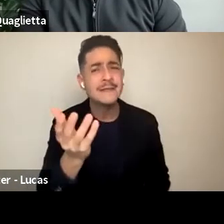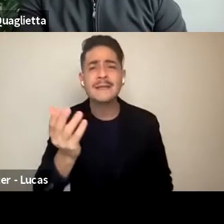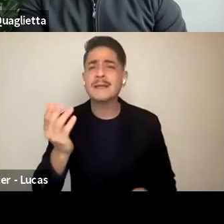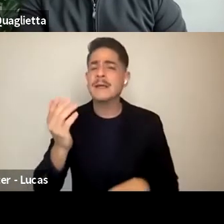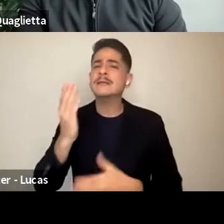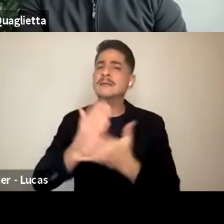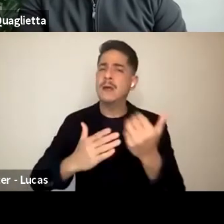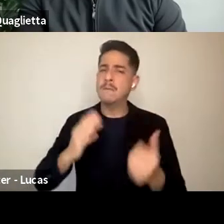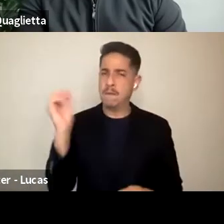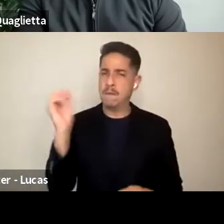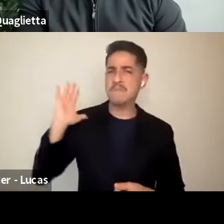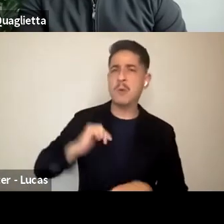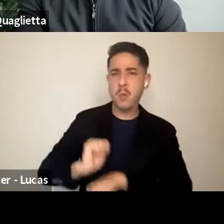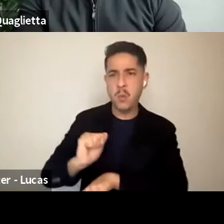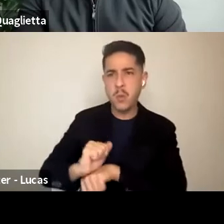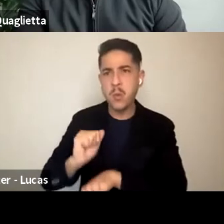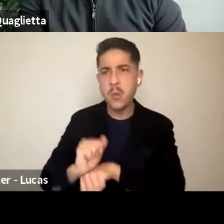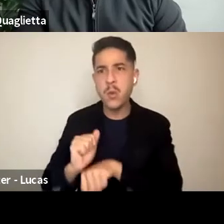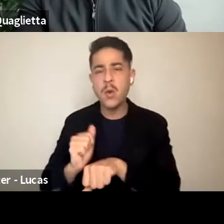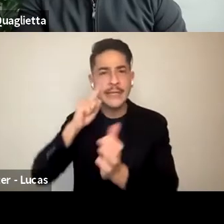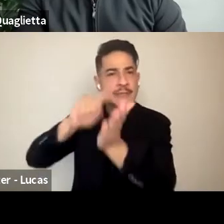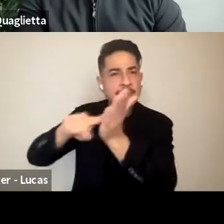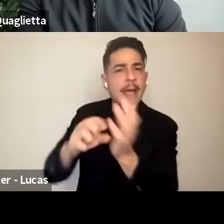I'll look at how much traffic is coming in from SEO